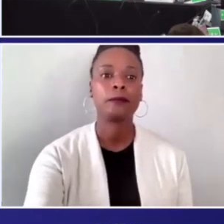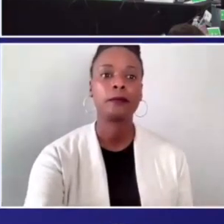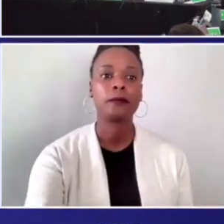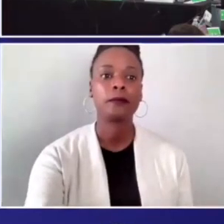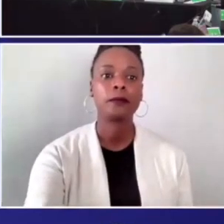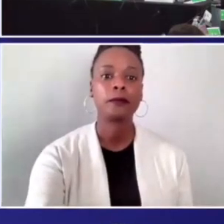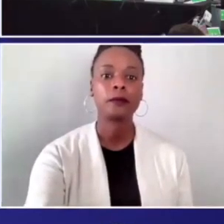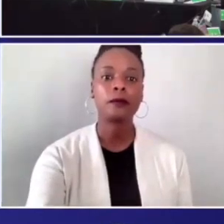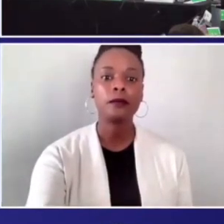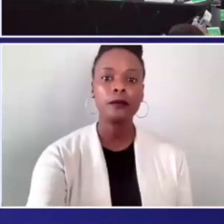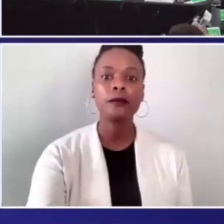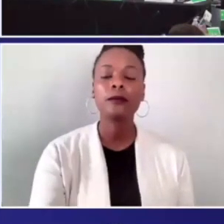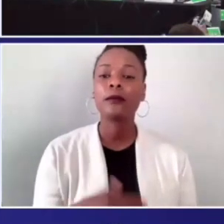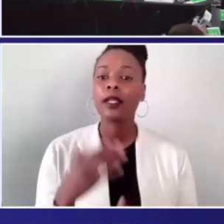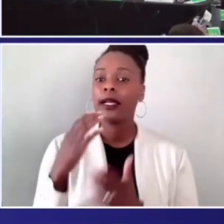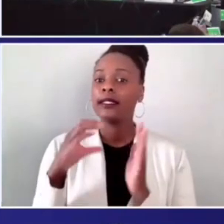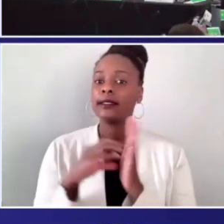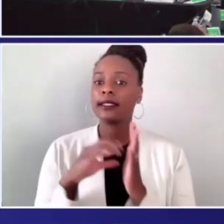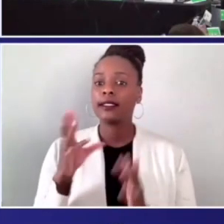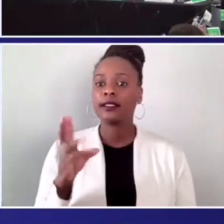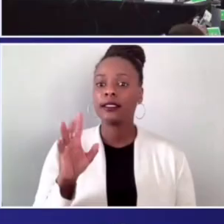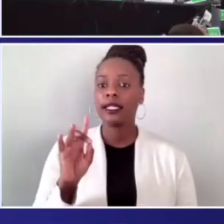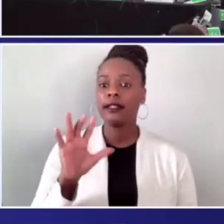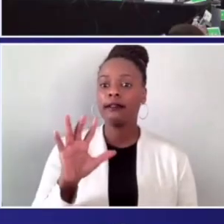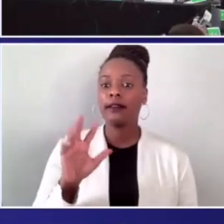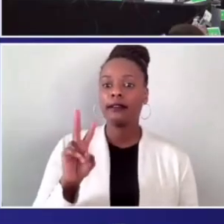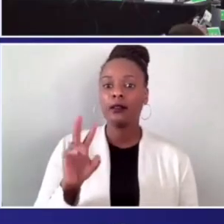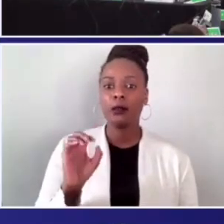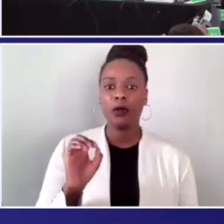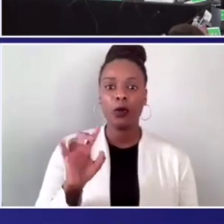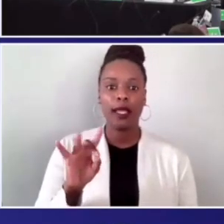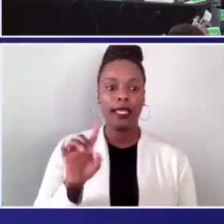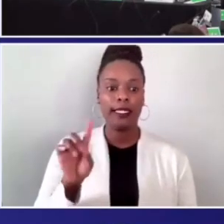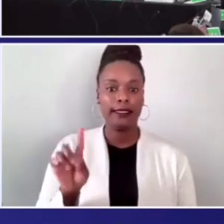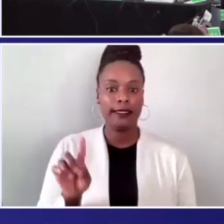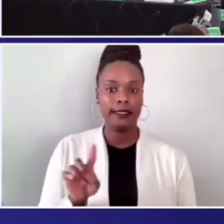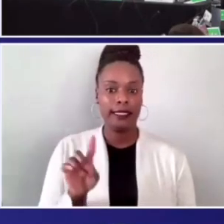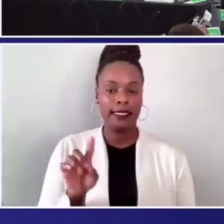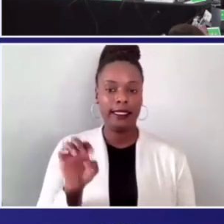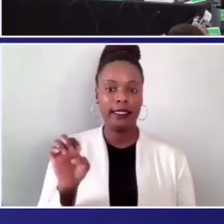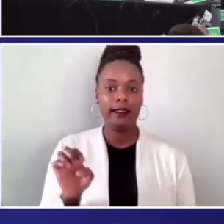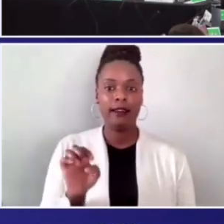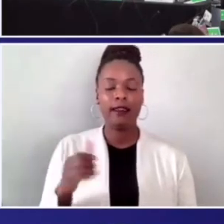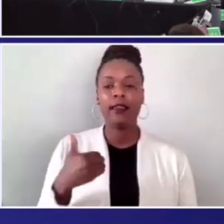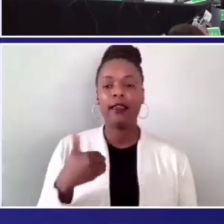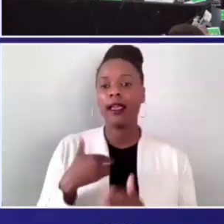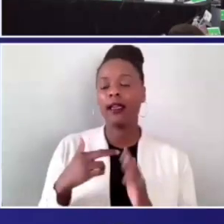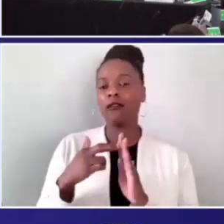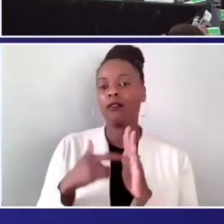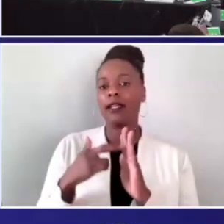Section 685.208(d) and (e) contain the regulations of the Extended Repayment